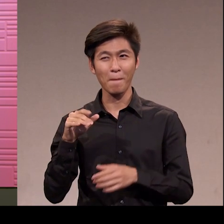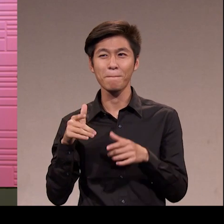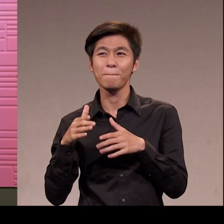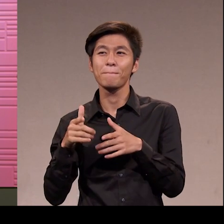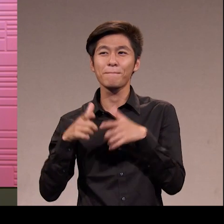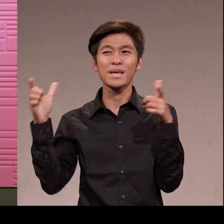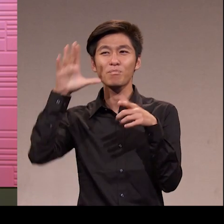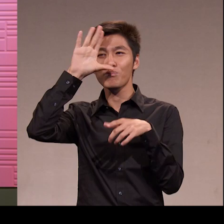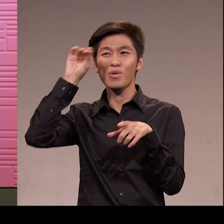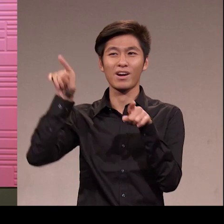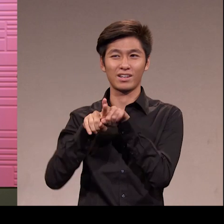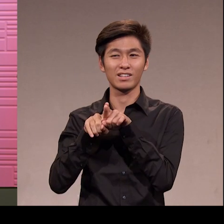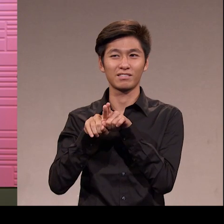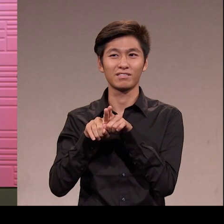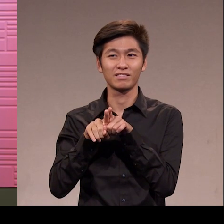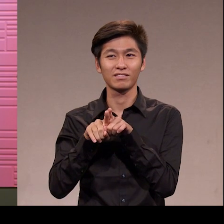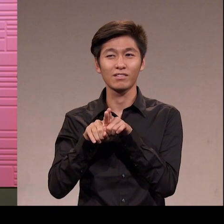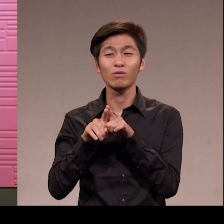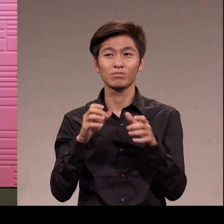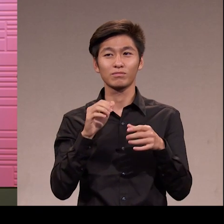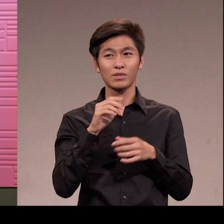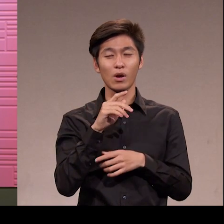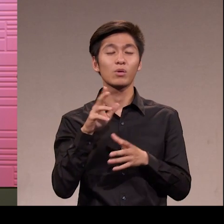And so when the Prebumi Indonesians want something from the Chinese,